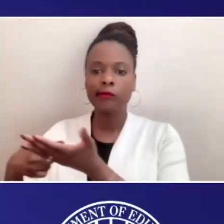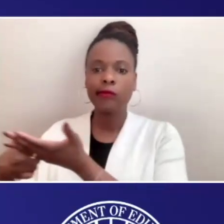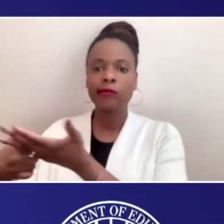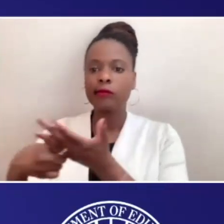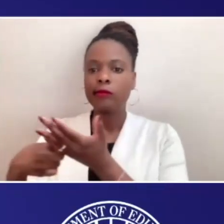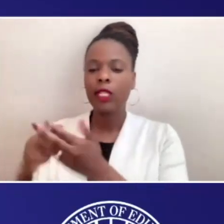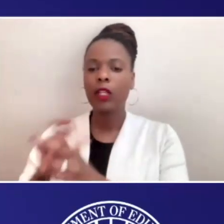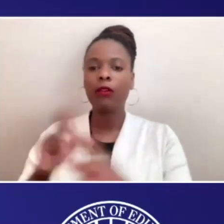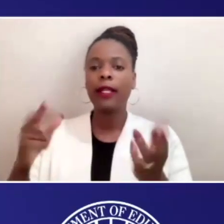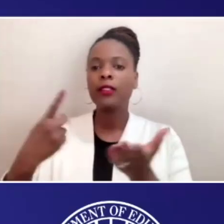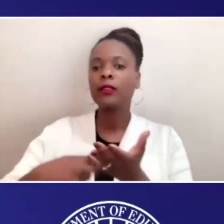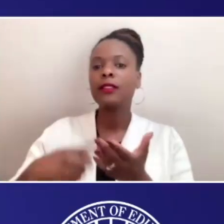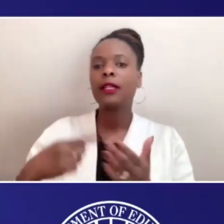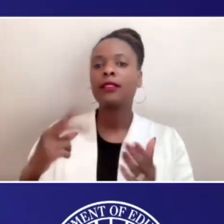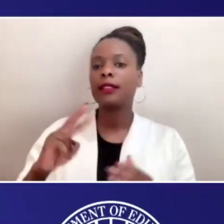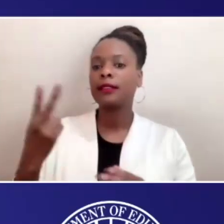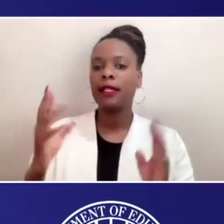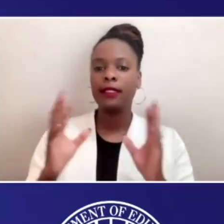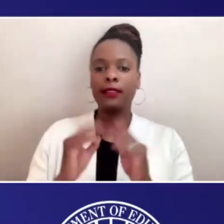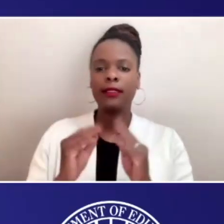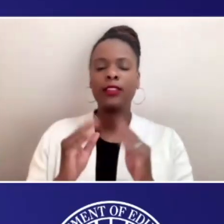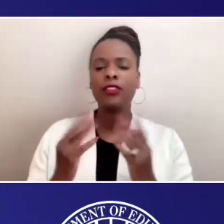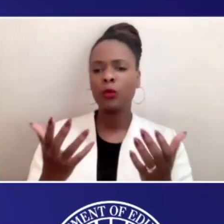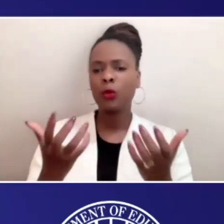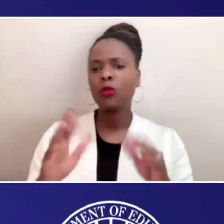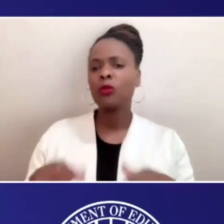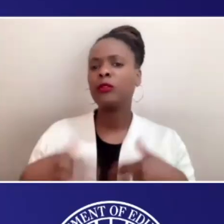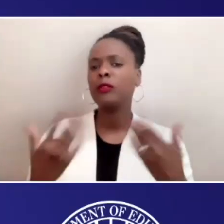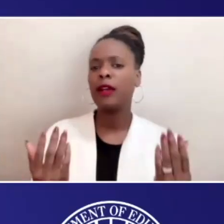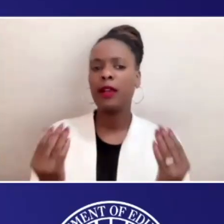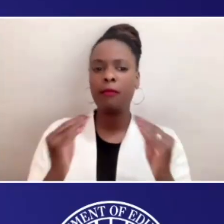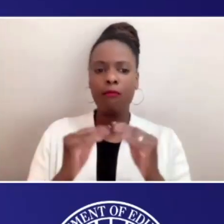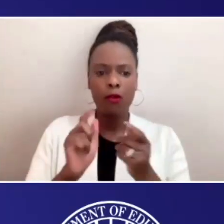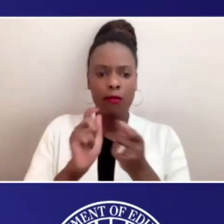we would like to flesh out additional, perhaps changes, amendments,